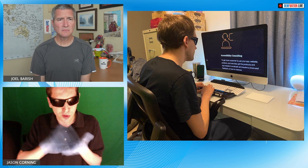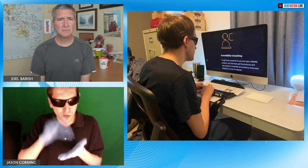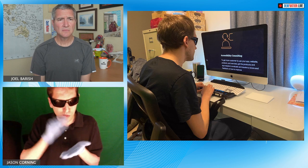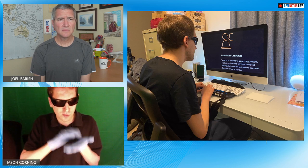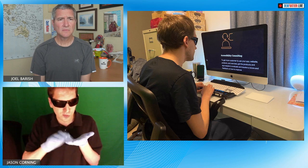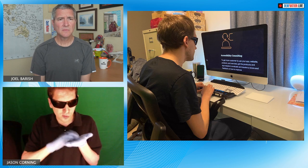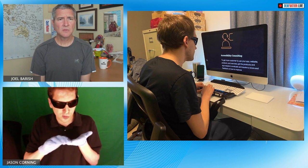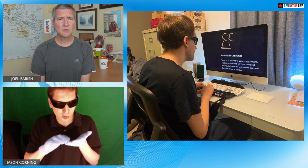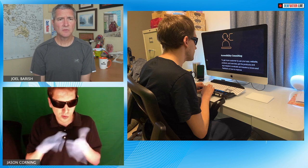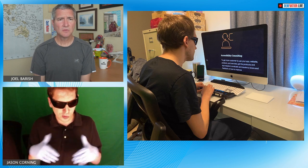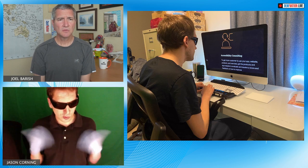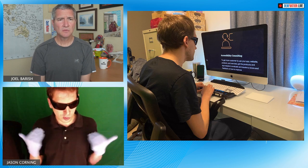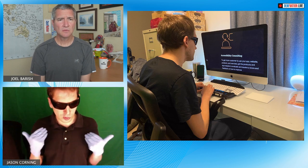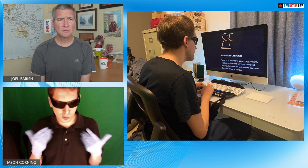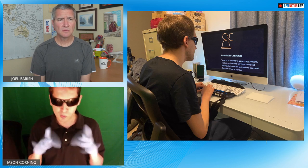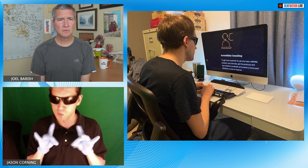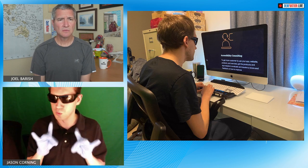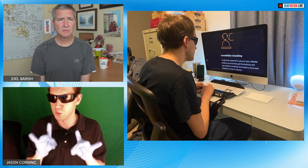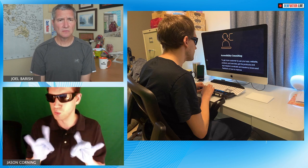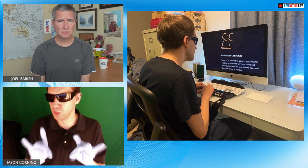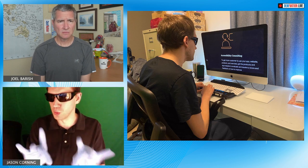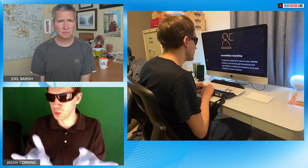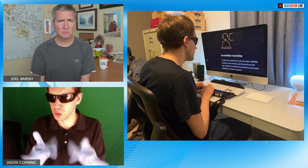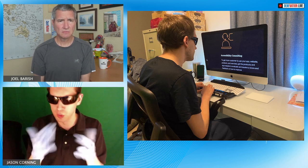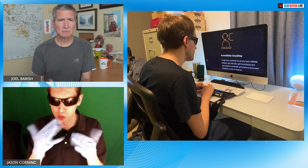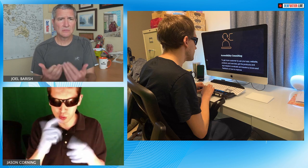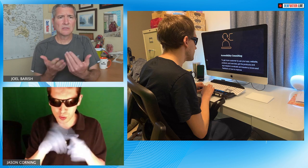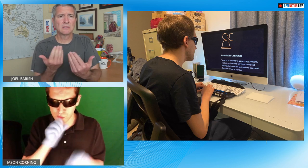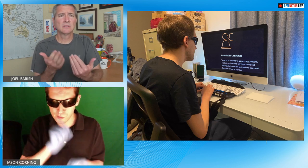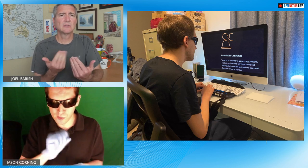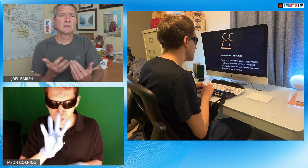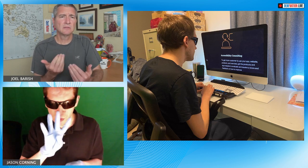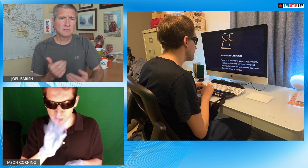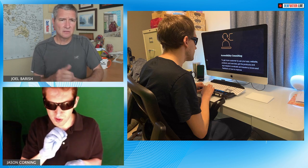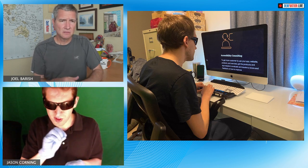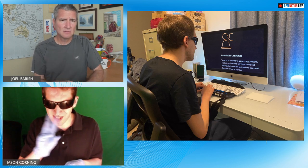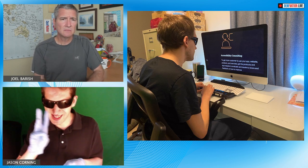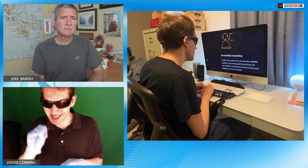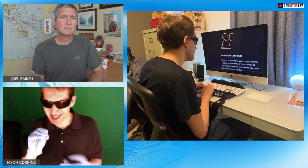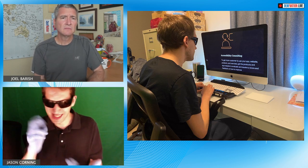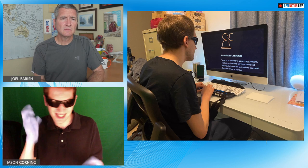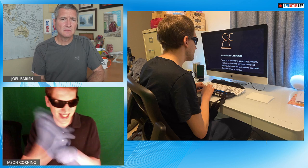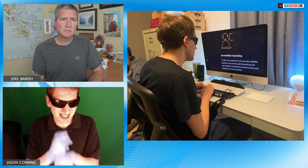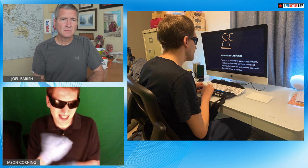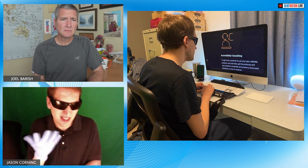If we learn Braille when we are young. We pick it up easily, when people are 40 to 60 it’s much harder.